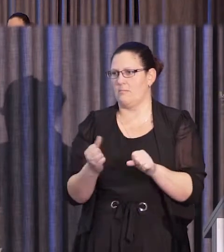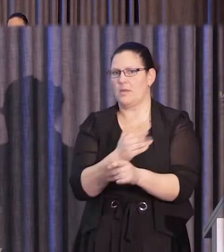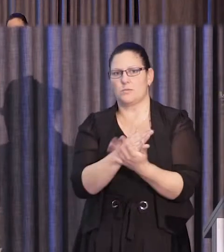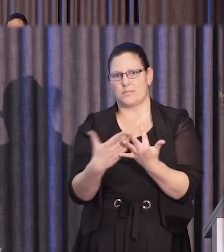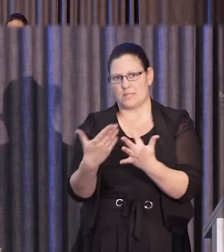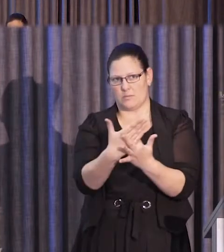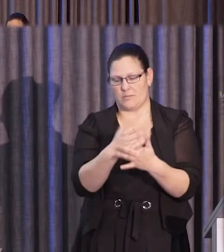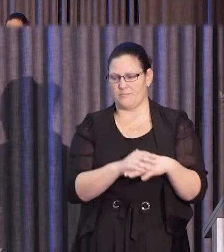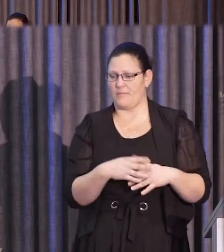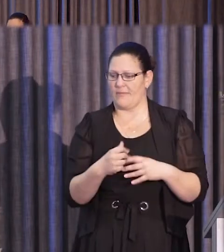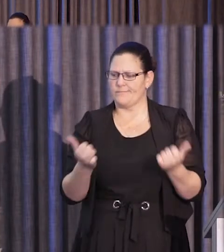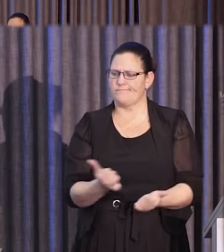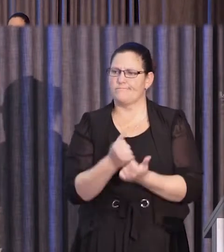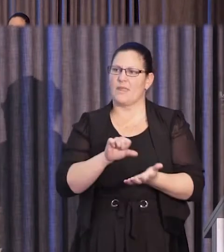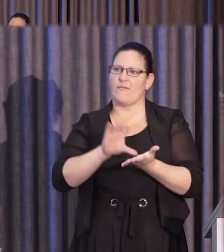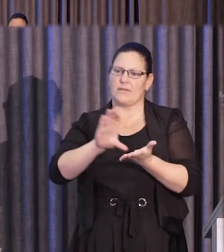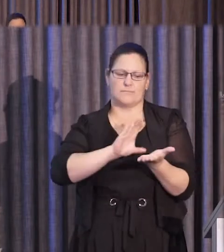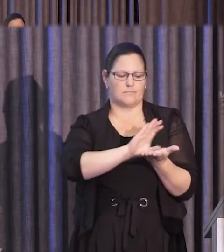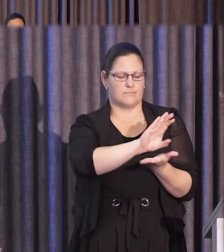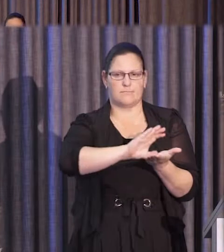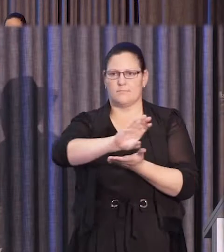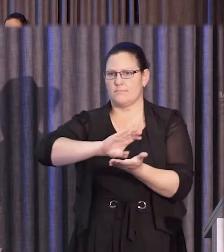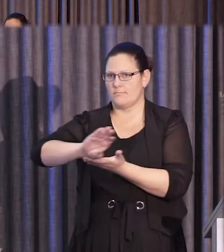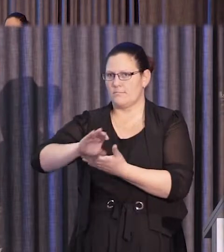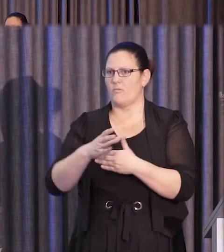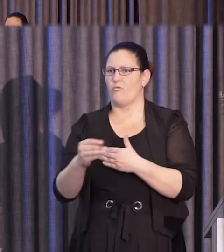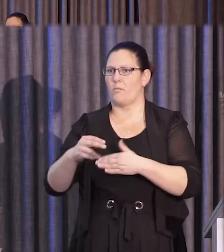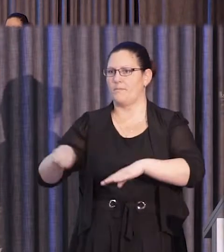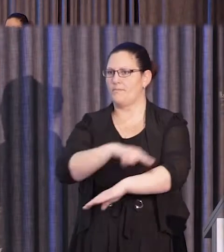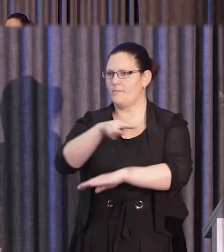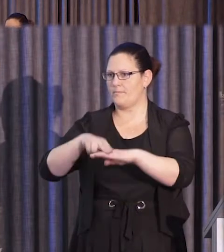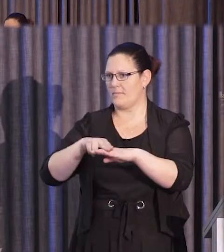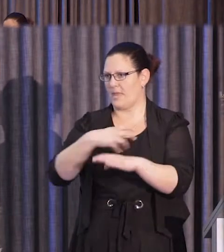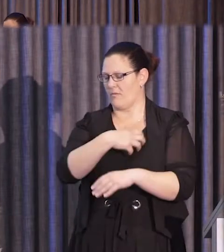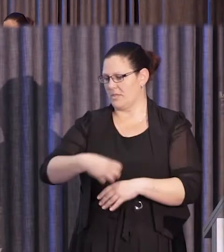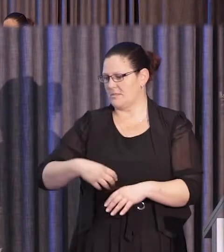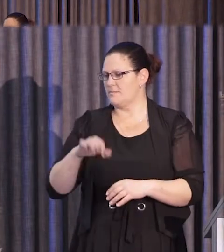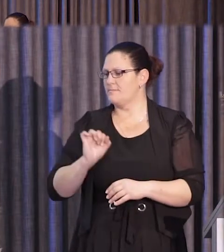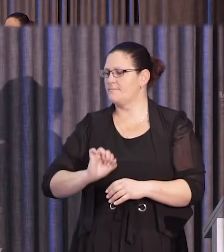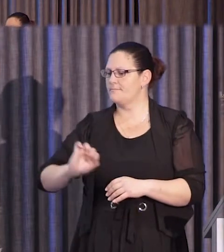that are issued by the commonwealth government in the various states, and there have been